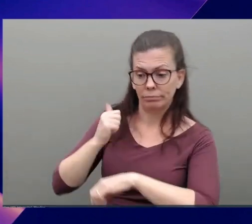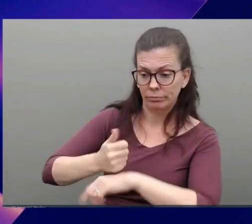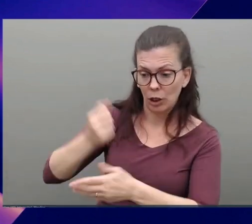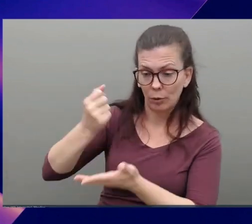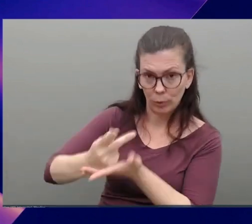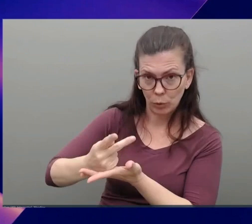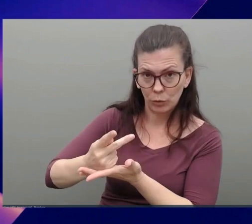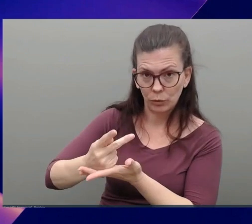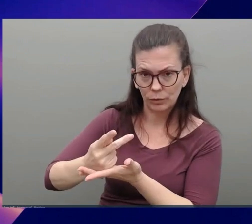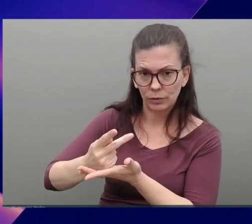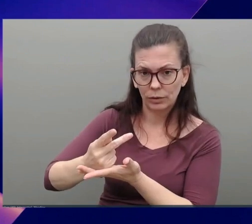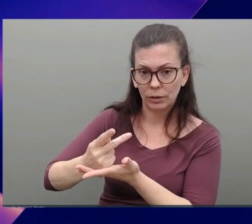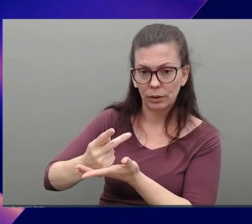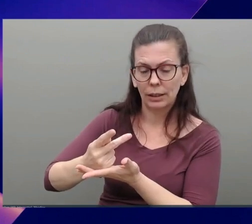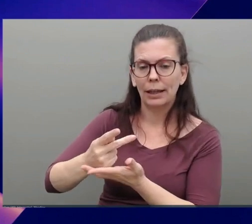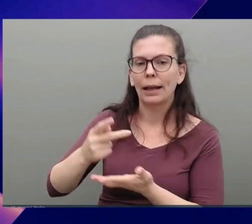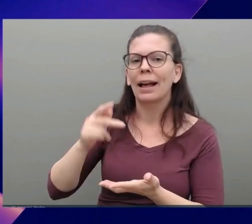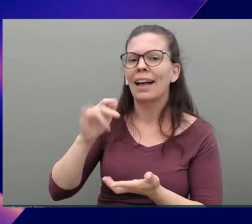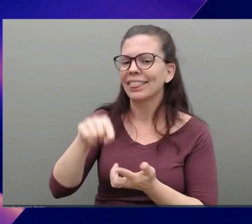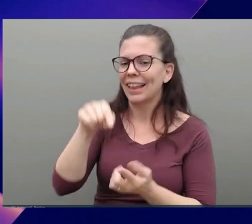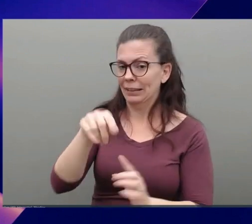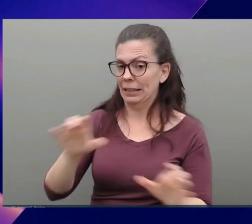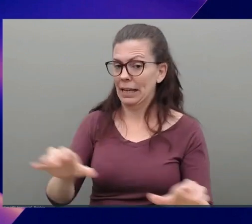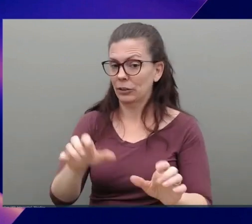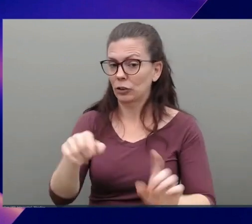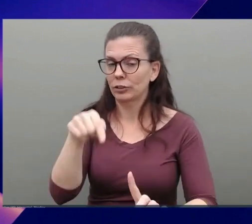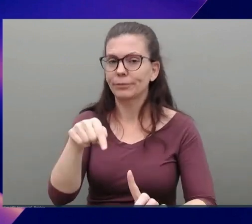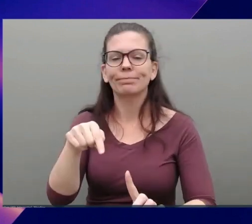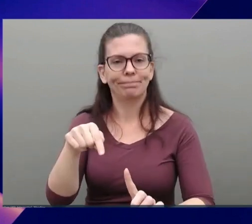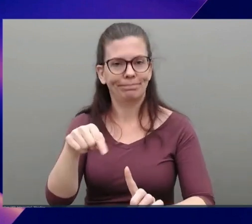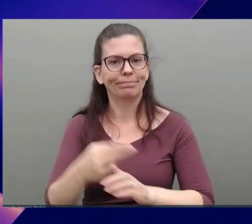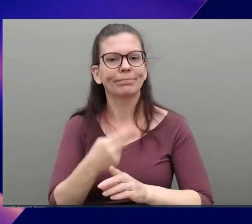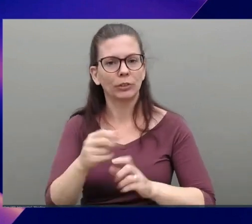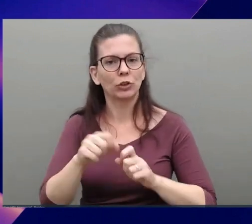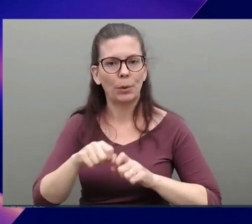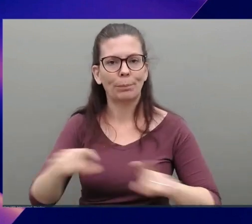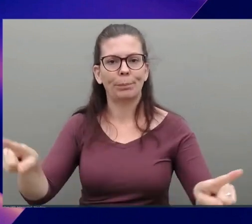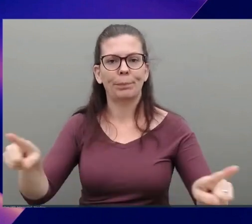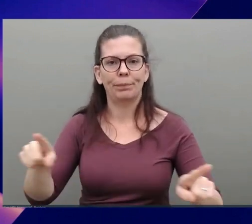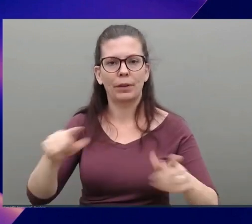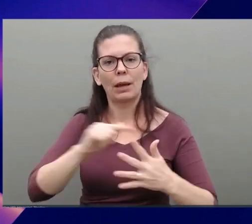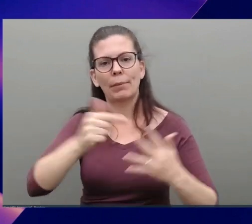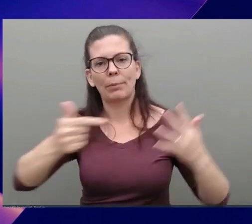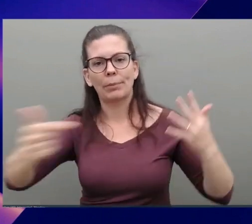and this action can be used to trigger subsequent pipelines for deployment.